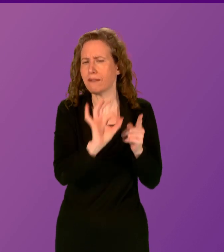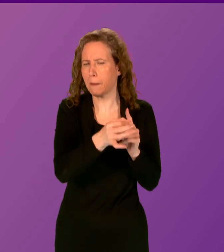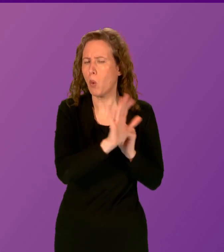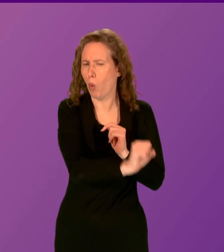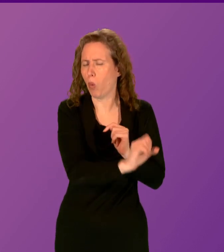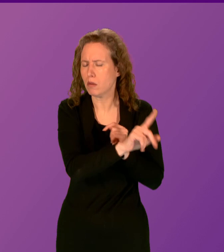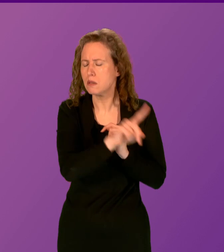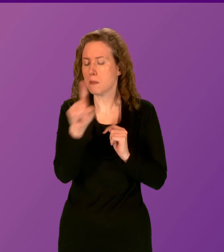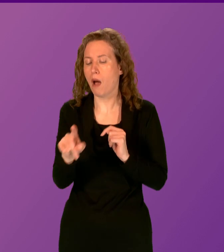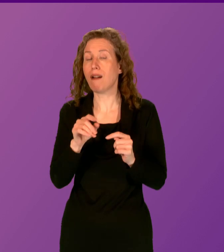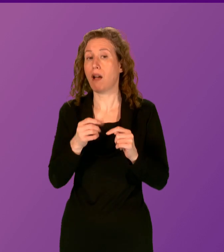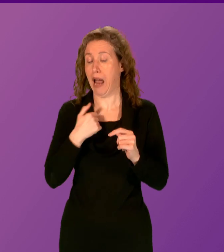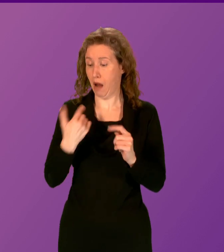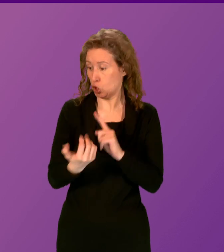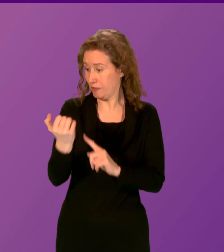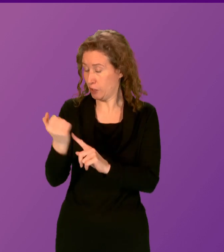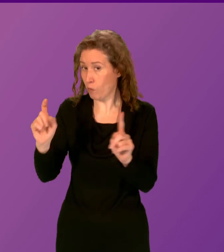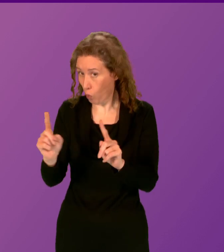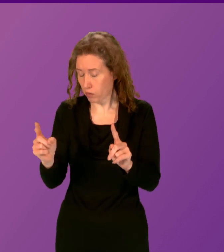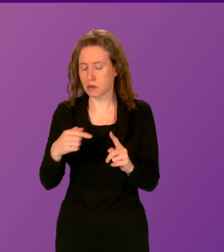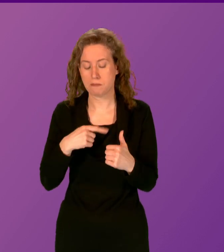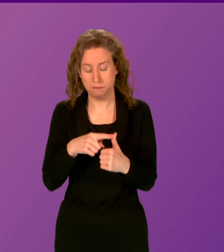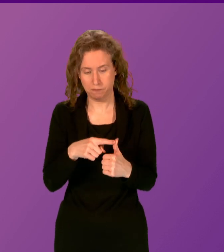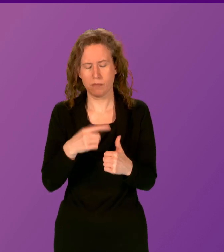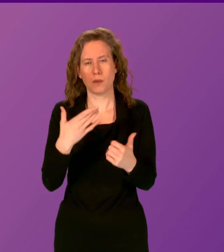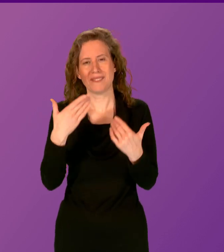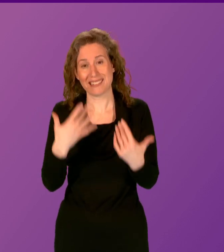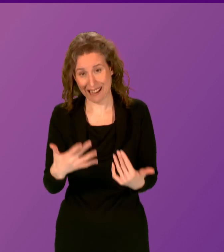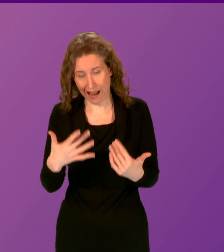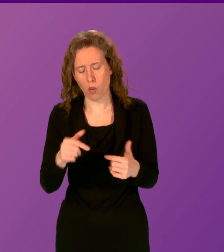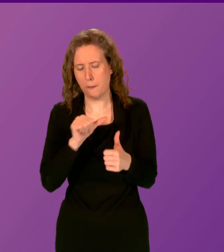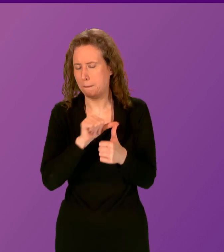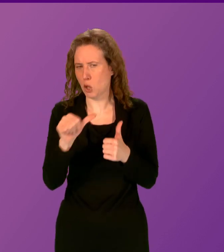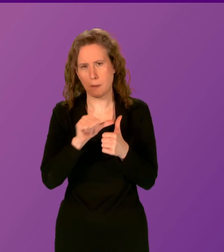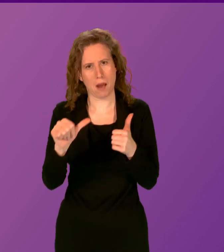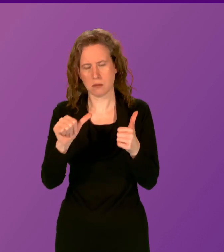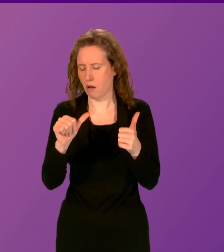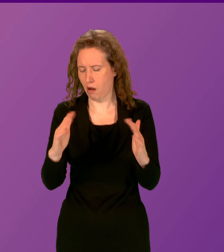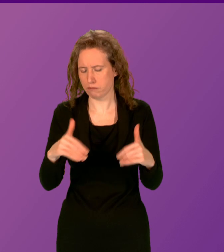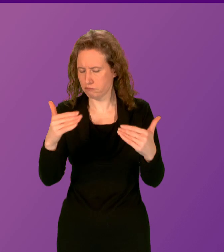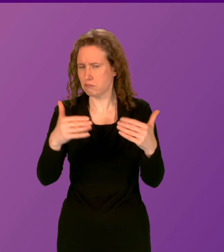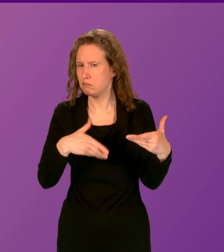The outputs of our actions mean that we now have better and more urgent standards when